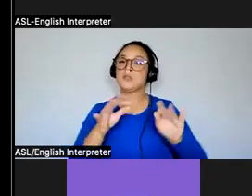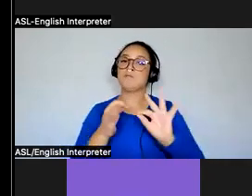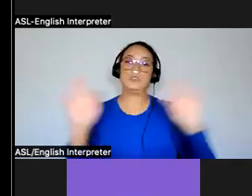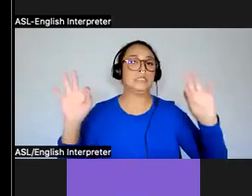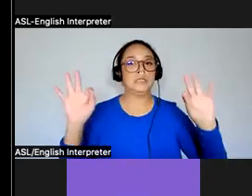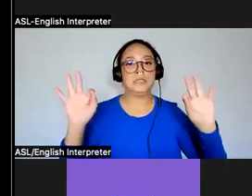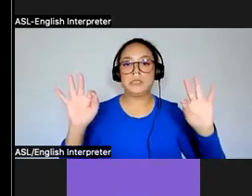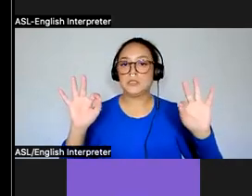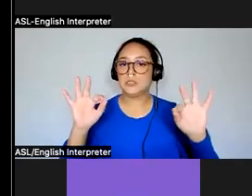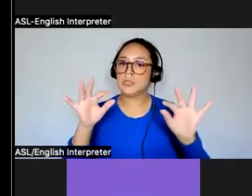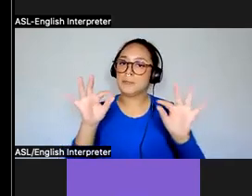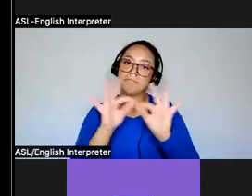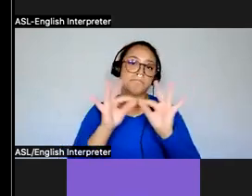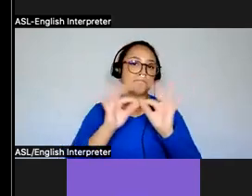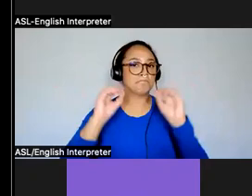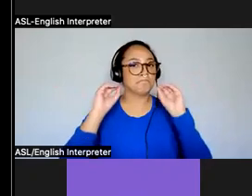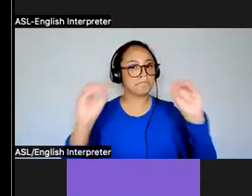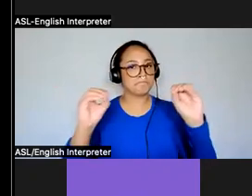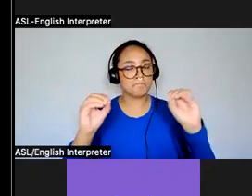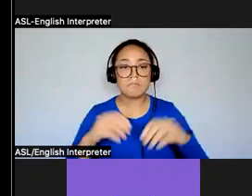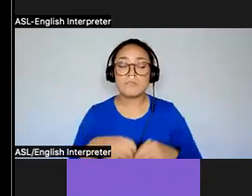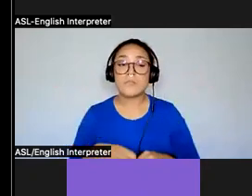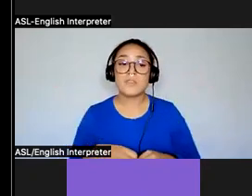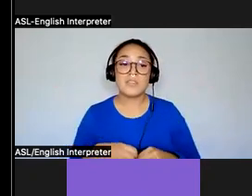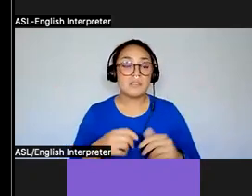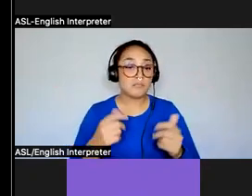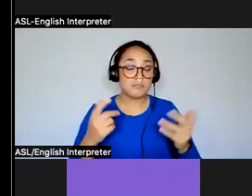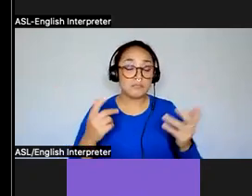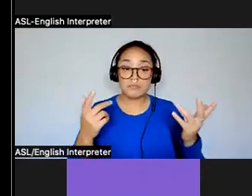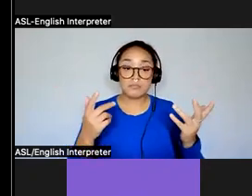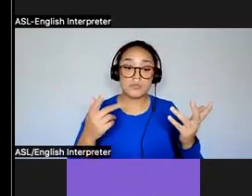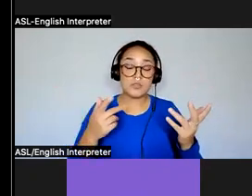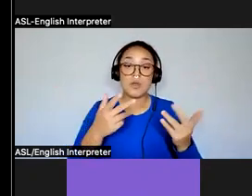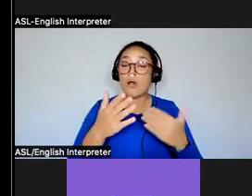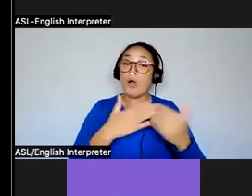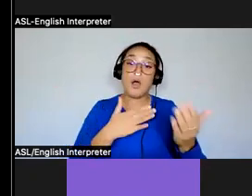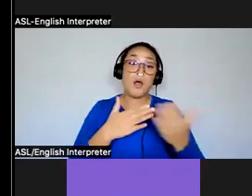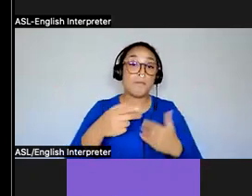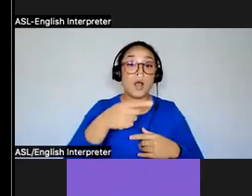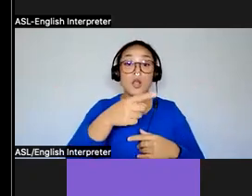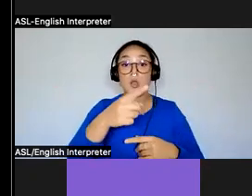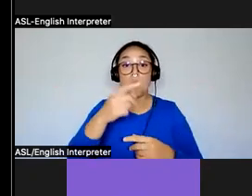And actually, anybody so whether or not you're a successful grant applicant with any internal